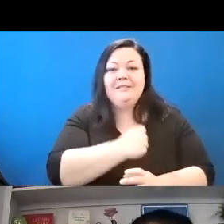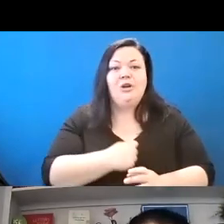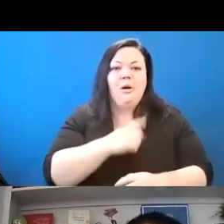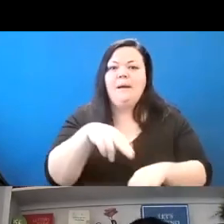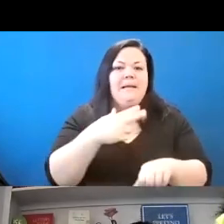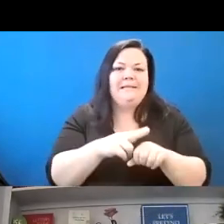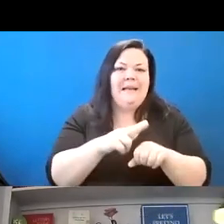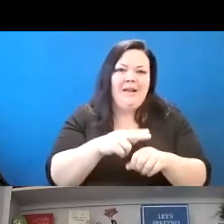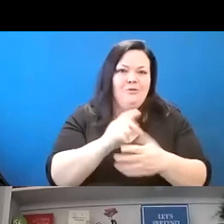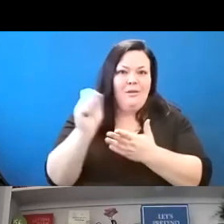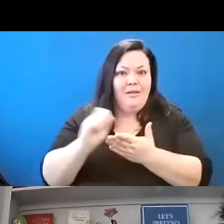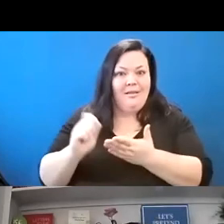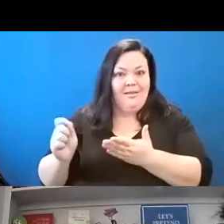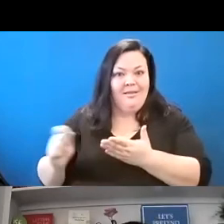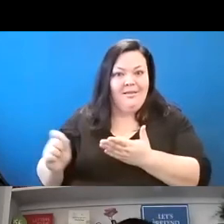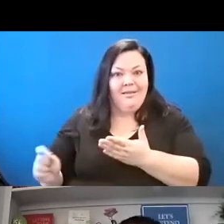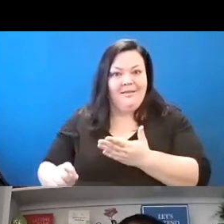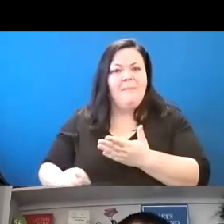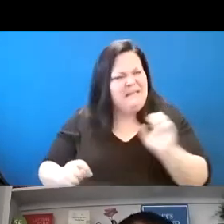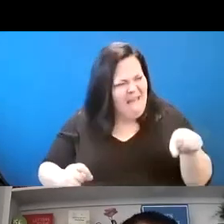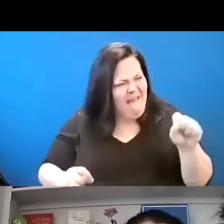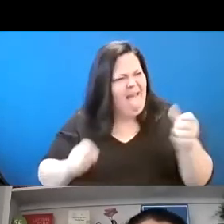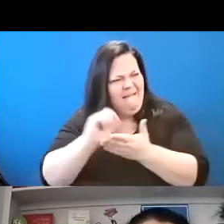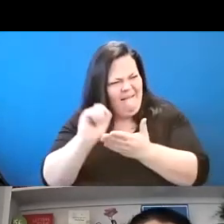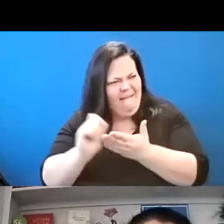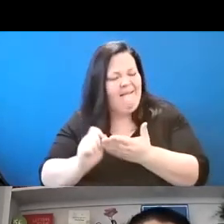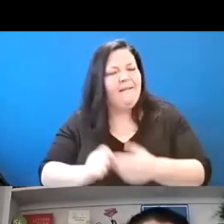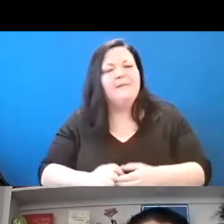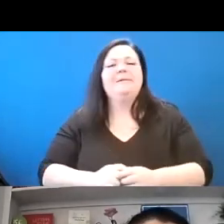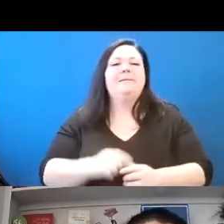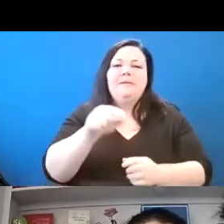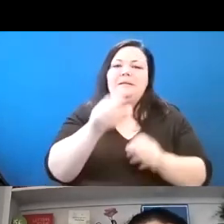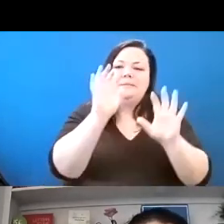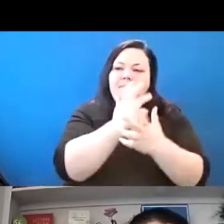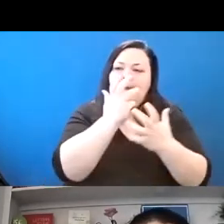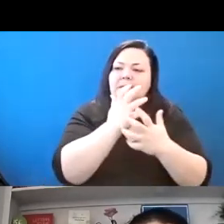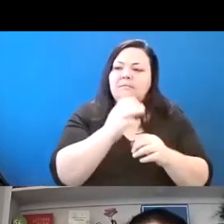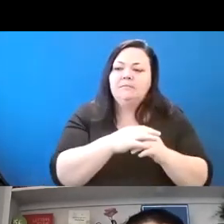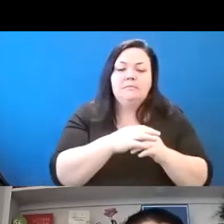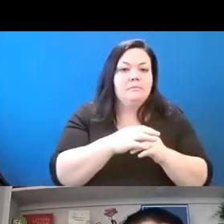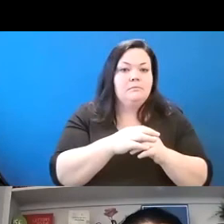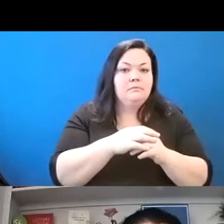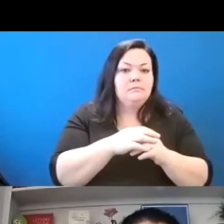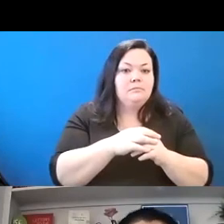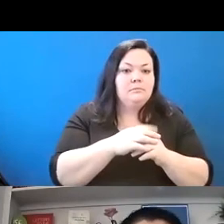so y'all like talking like yes yes these are all amazing did we have somebody in the um